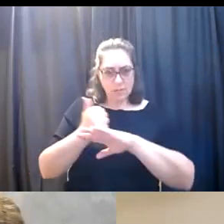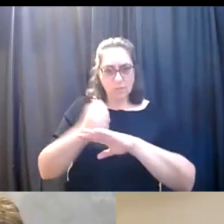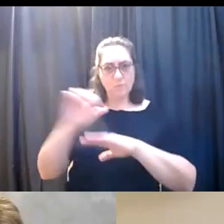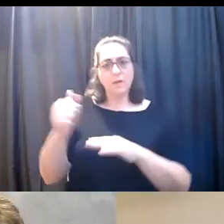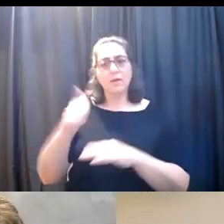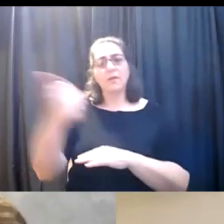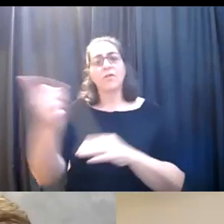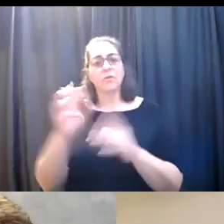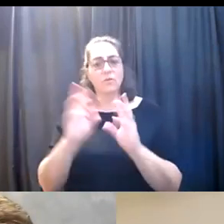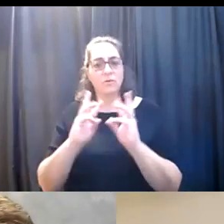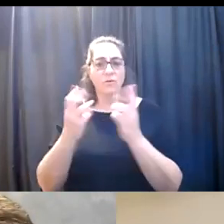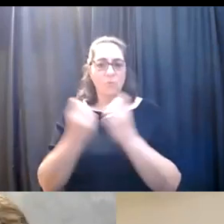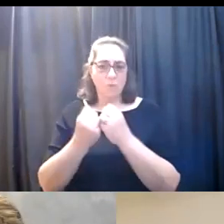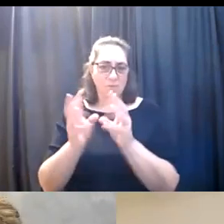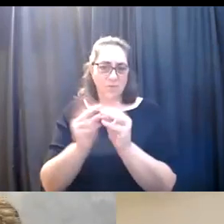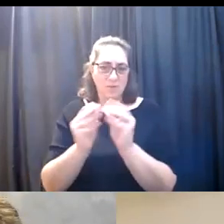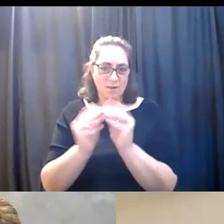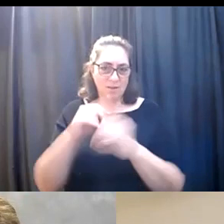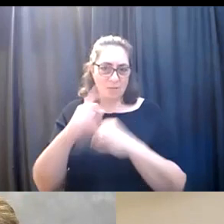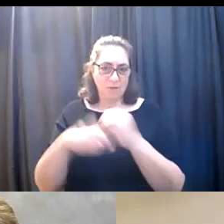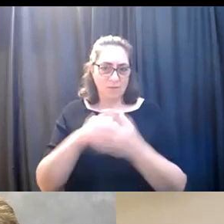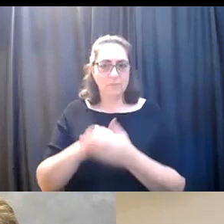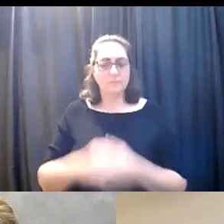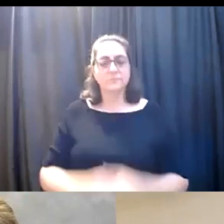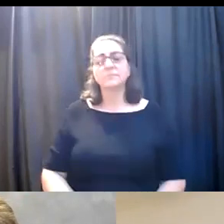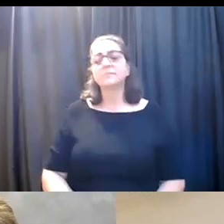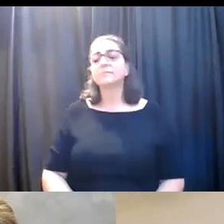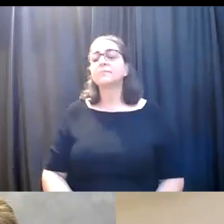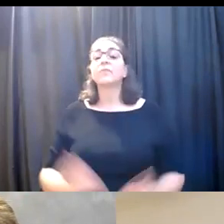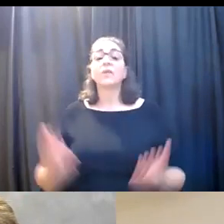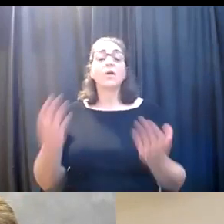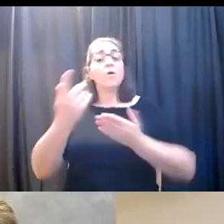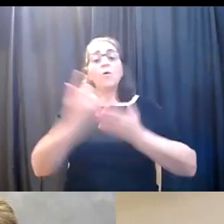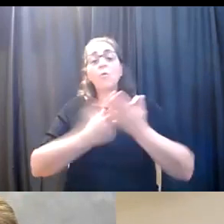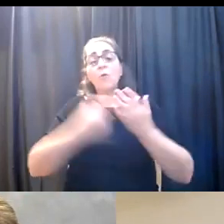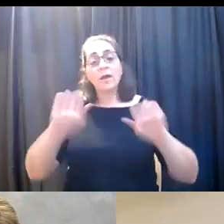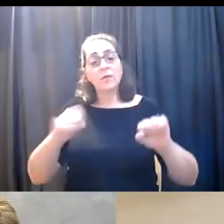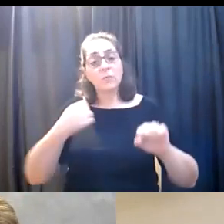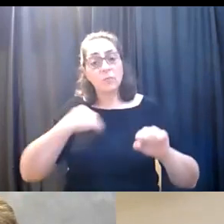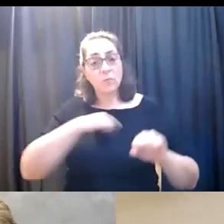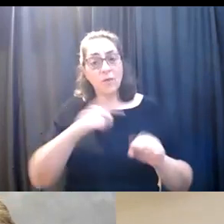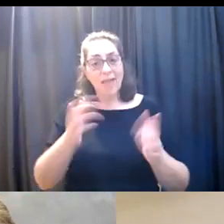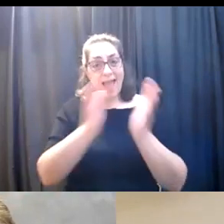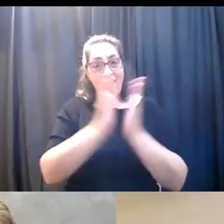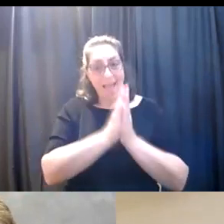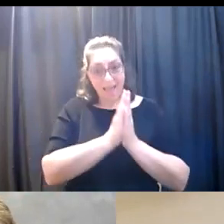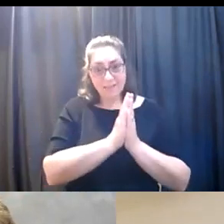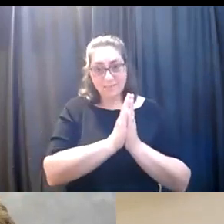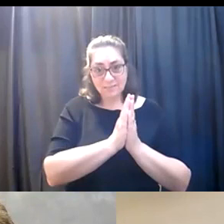out there? The issue about can you ask a provider to remove their mask, you'd have night into that.